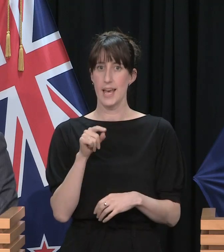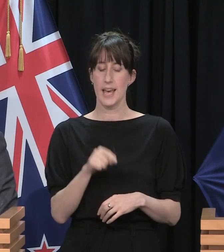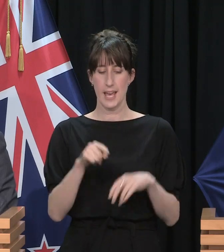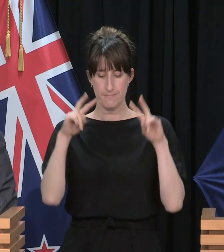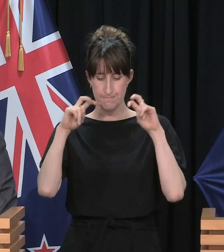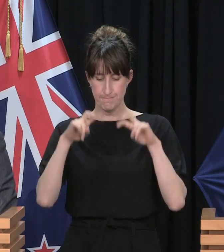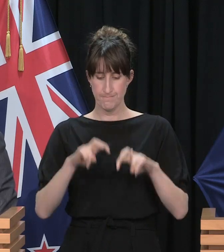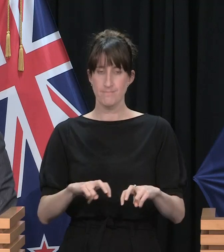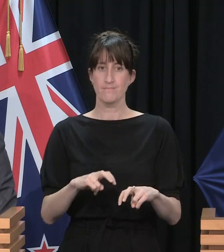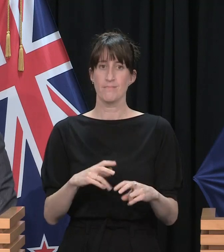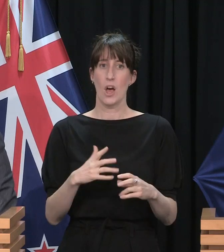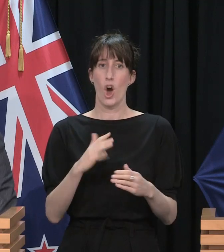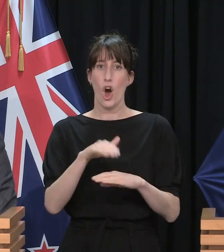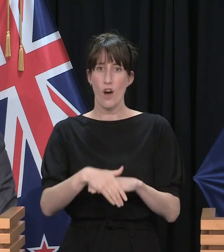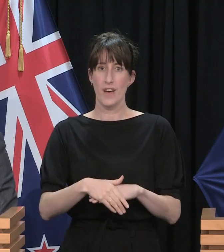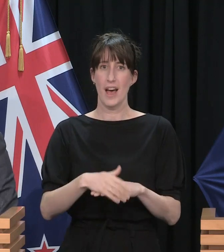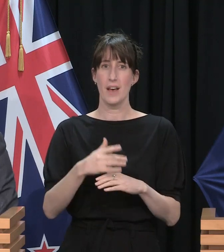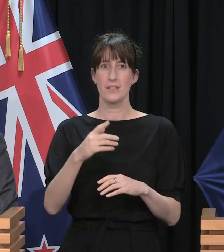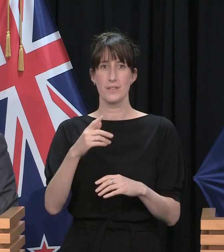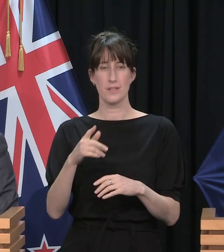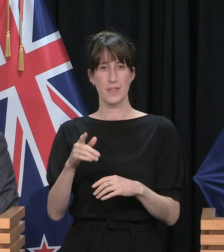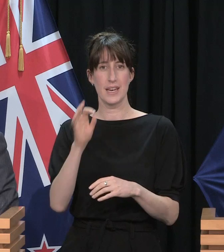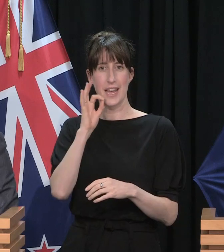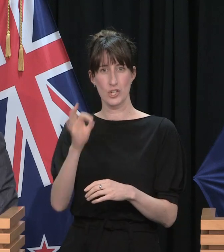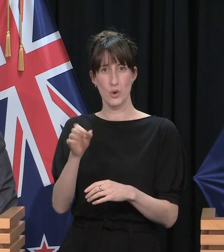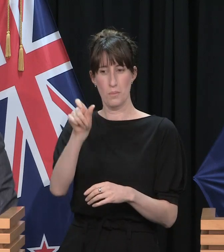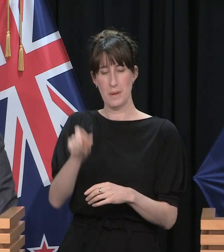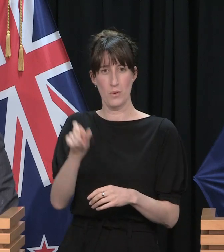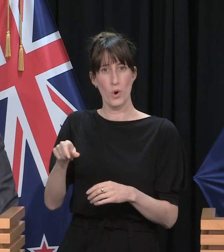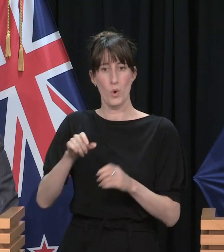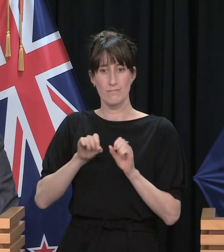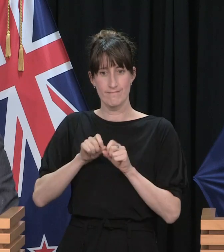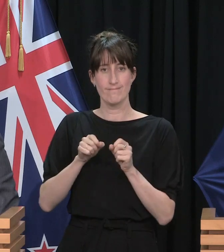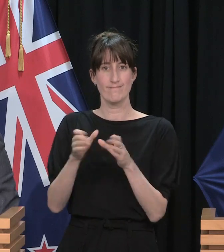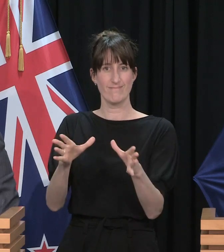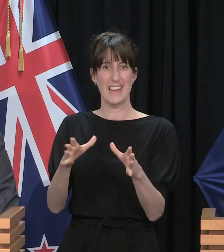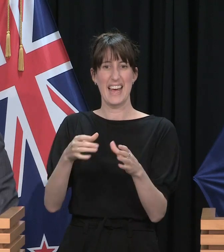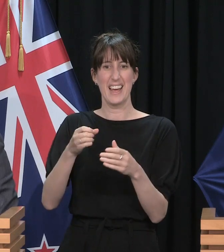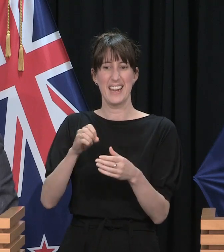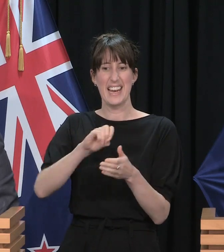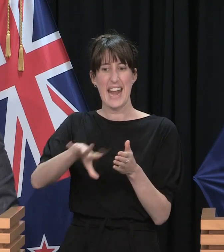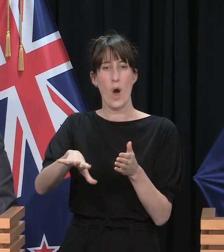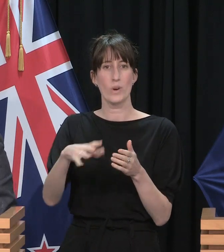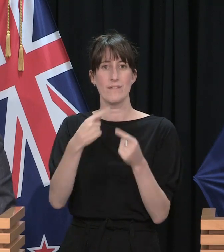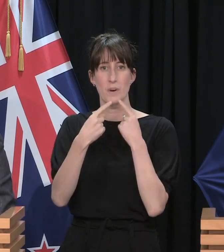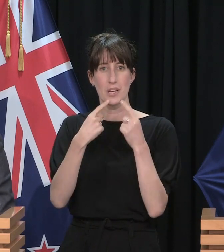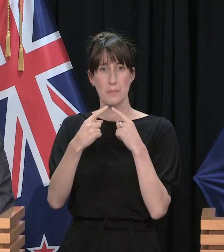Michael Hearen QC released his report into the leaking of patient details. The report is